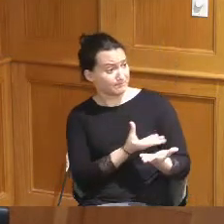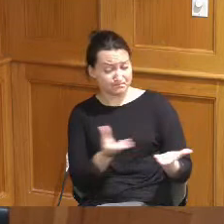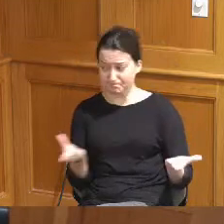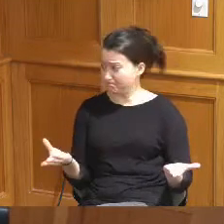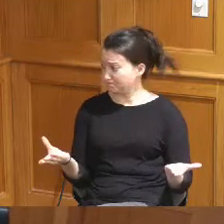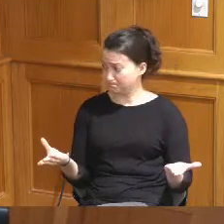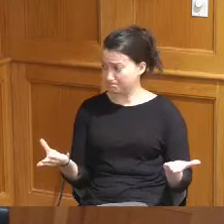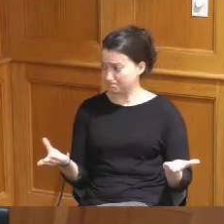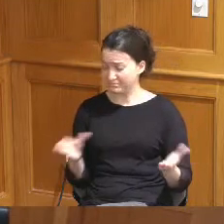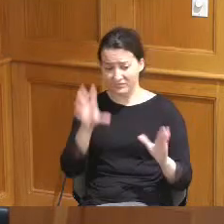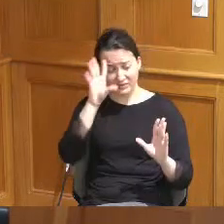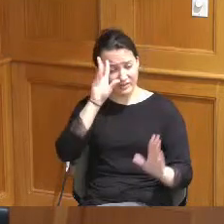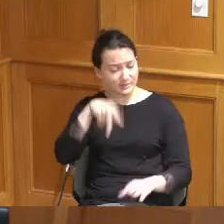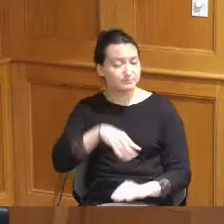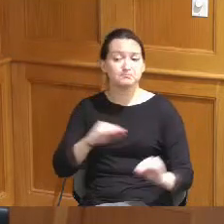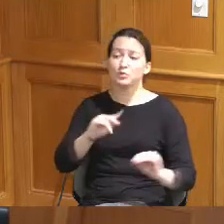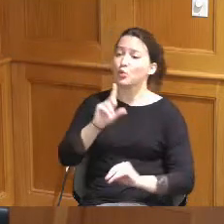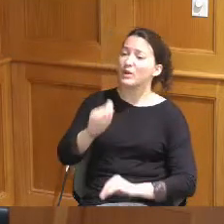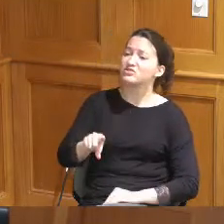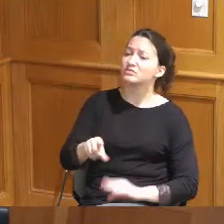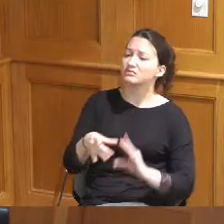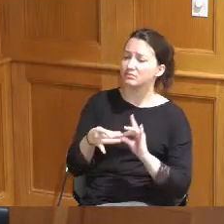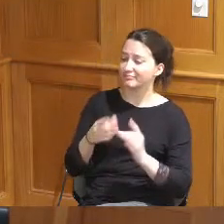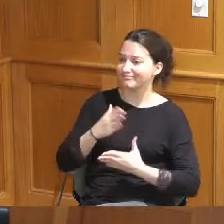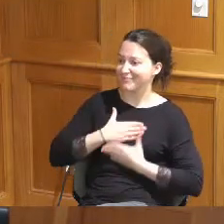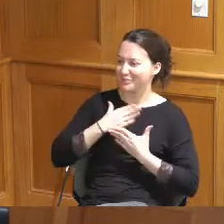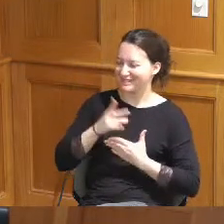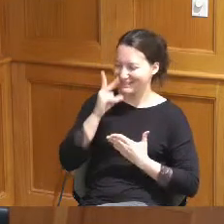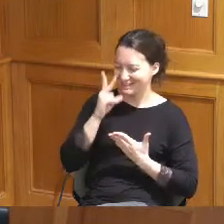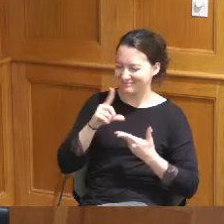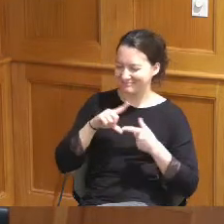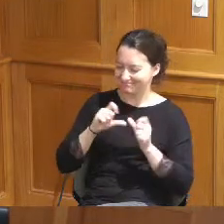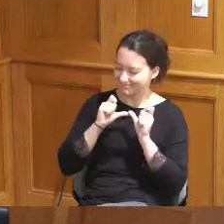President no questions but just glad to see the ongoing relationship with